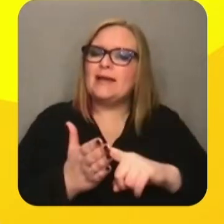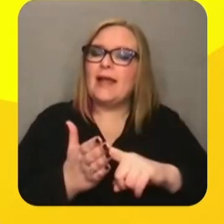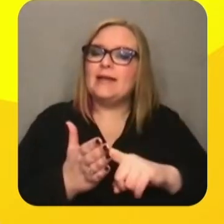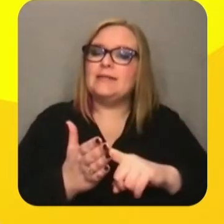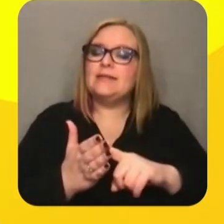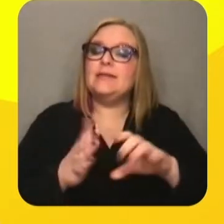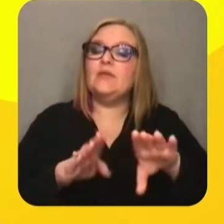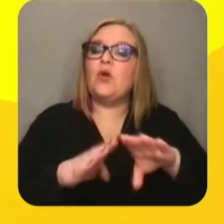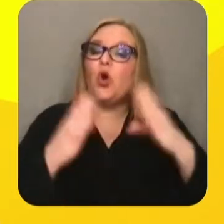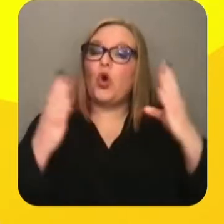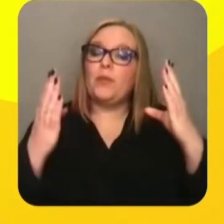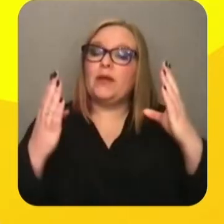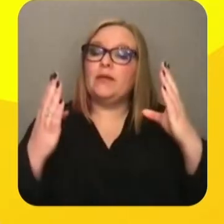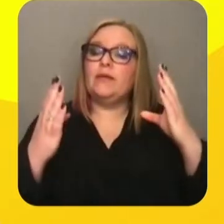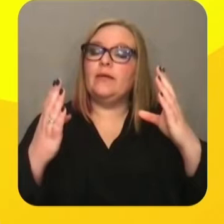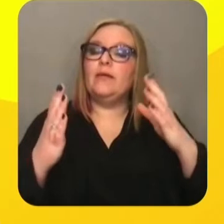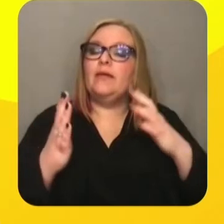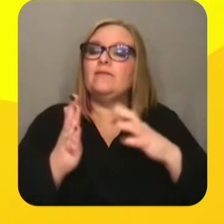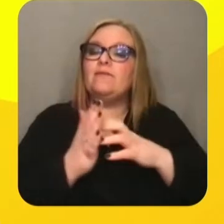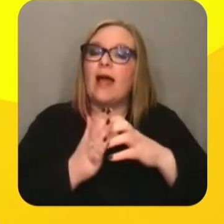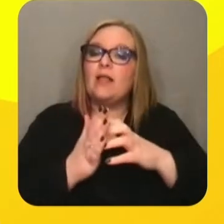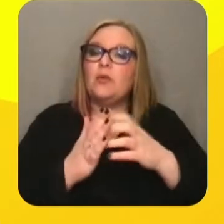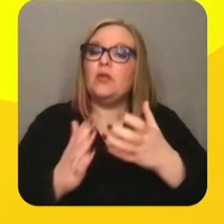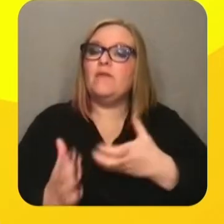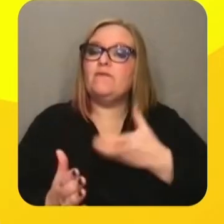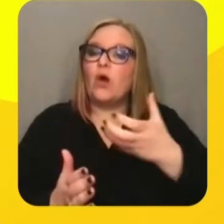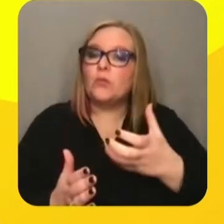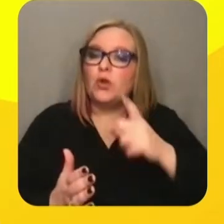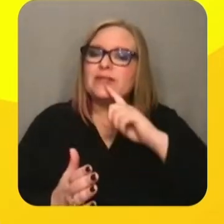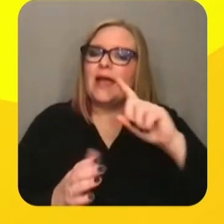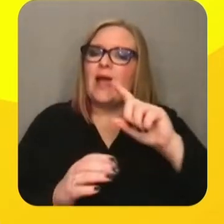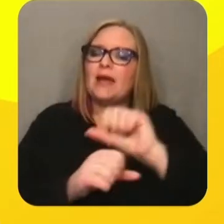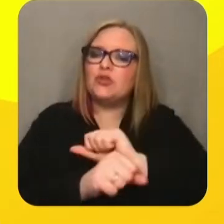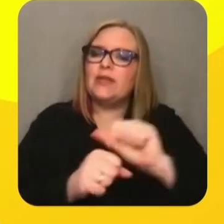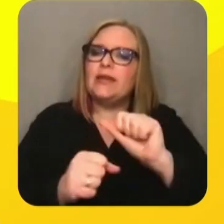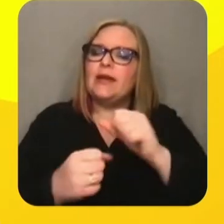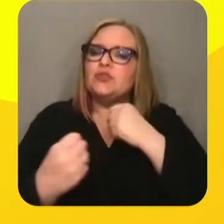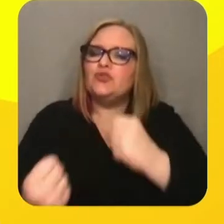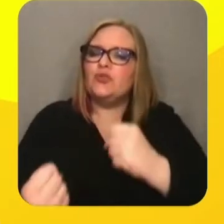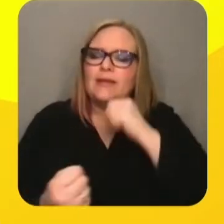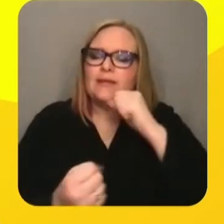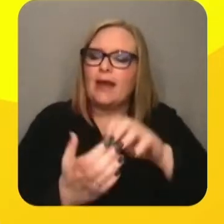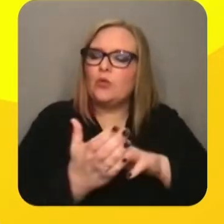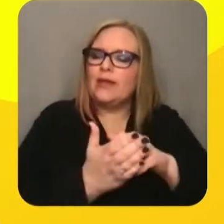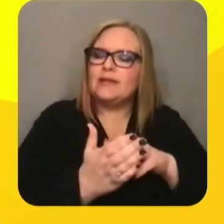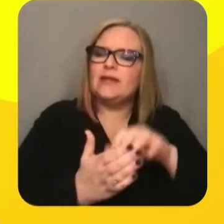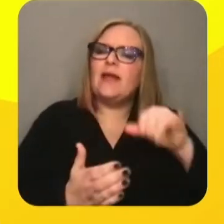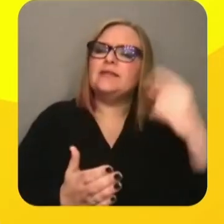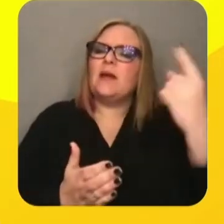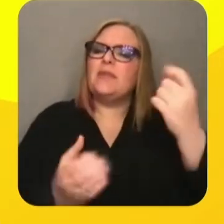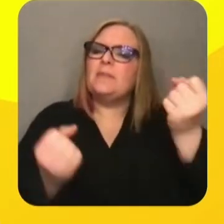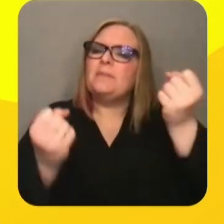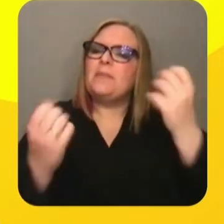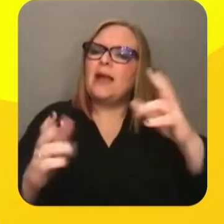fallible and vulnerable is actually a strength, not a weakness, but it is something that many struggle to do because there are corporate